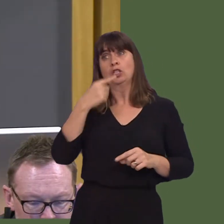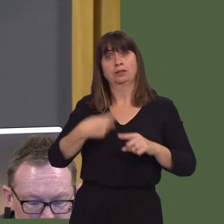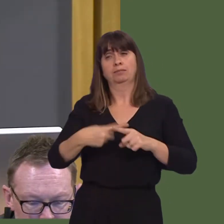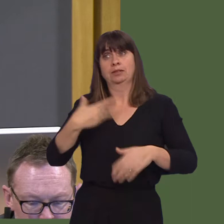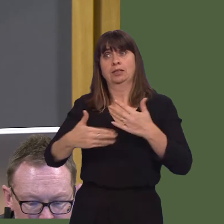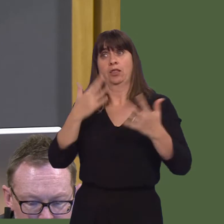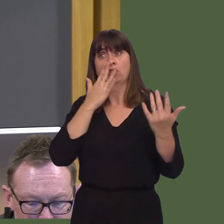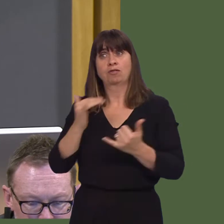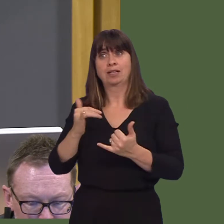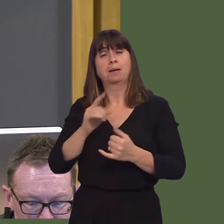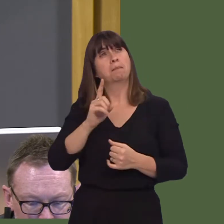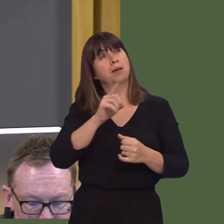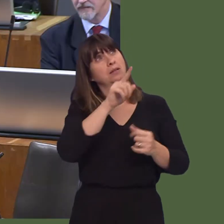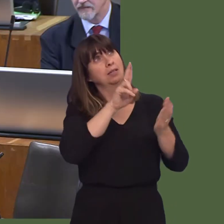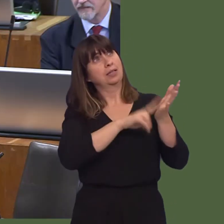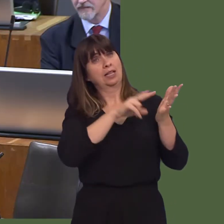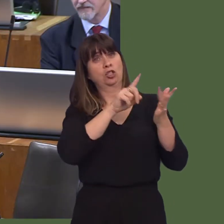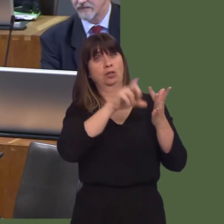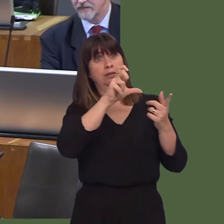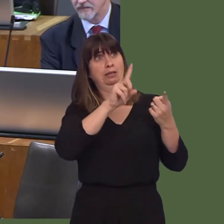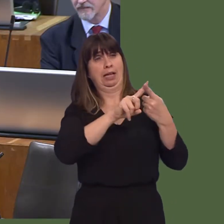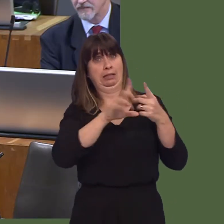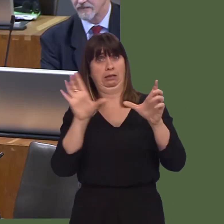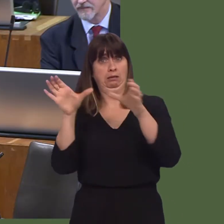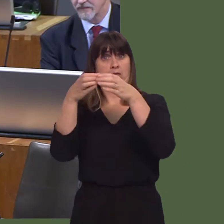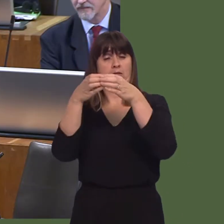The National Institute for Health and Care Excellence recommends the primary investigation